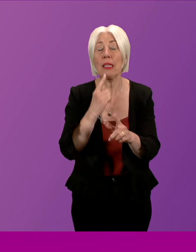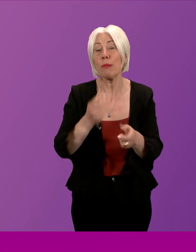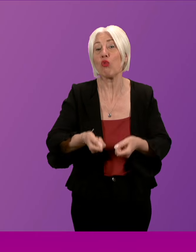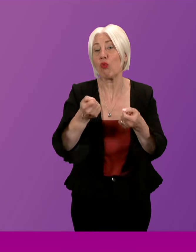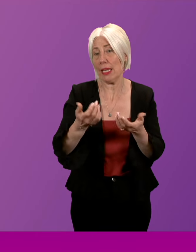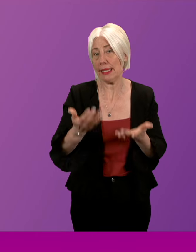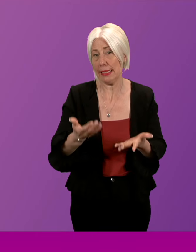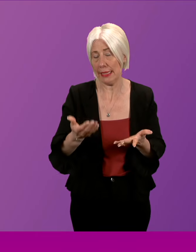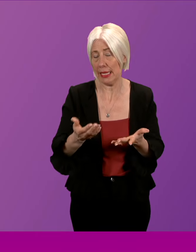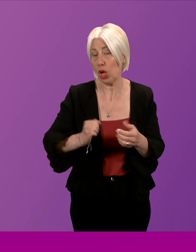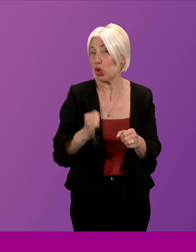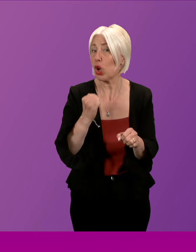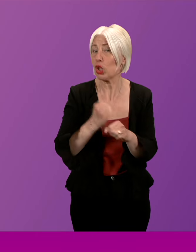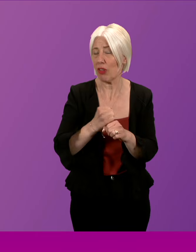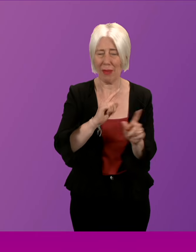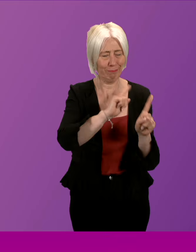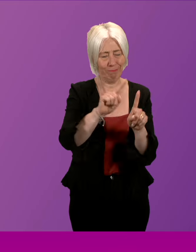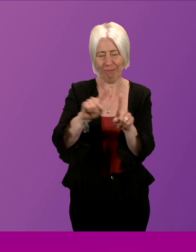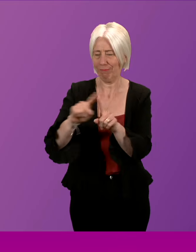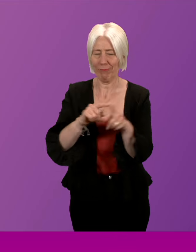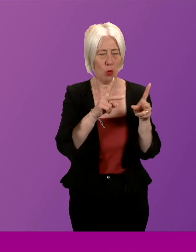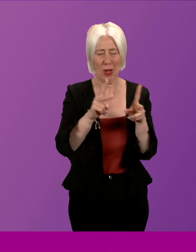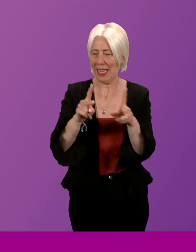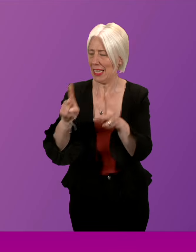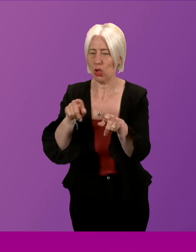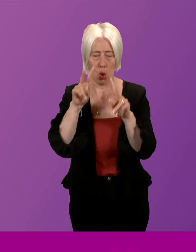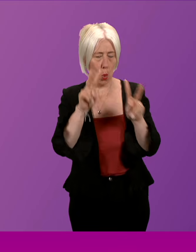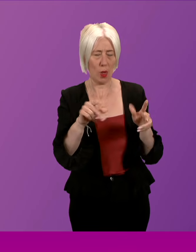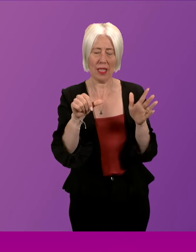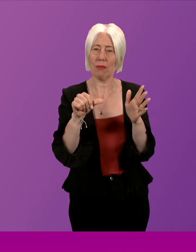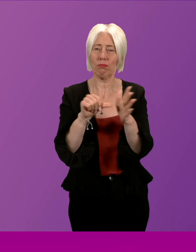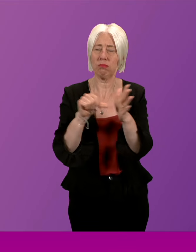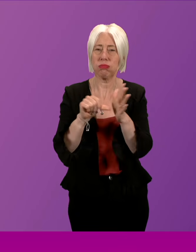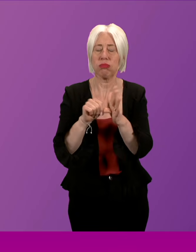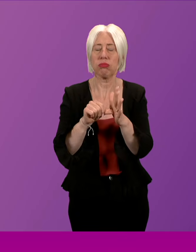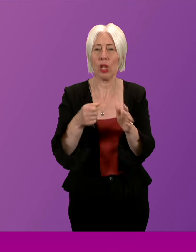The Government takes a range of different measures to address knife crime, not least